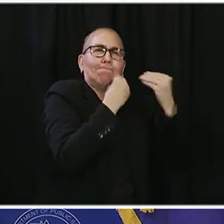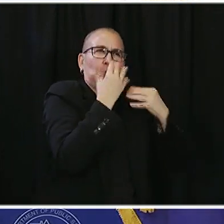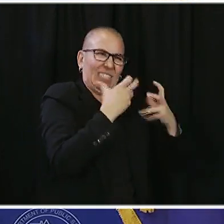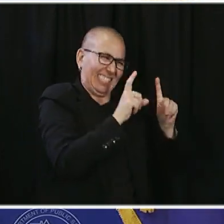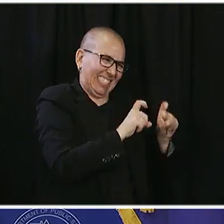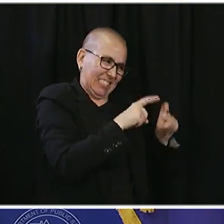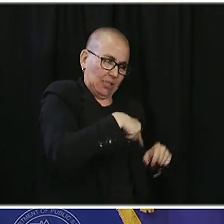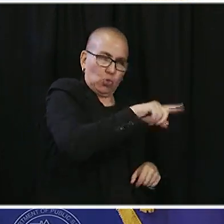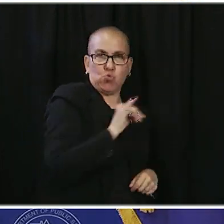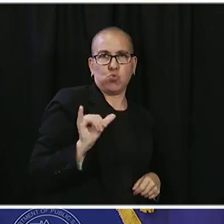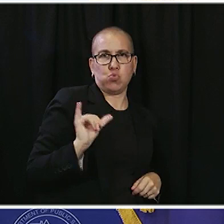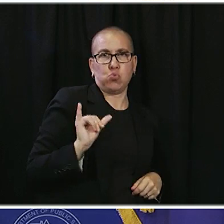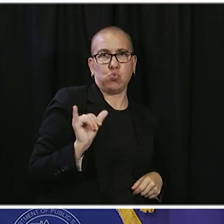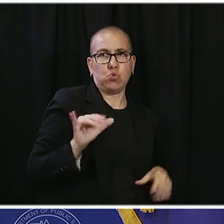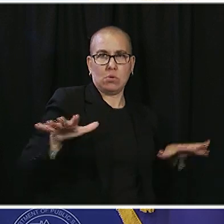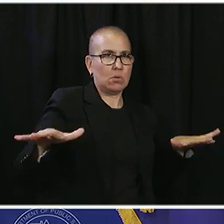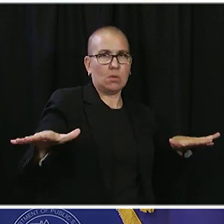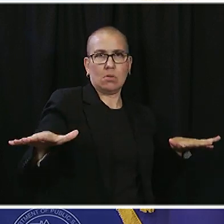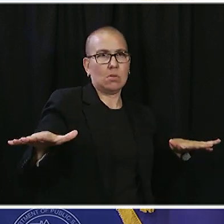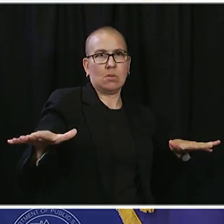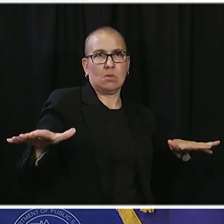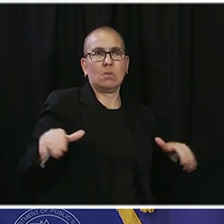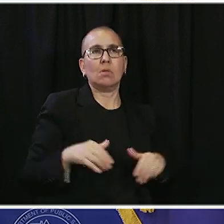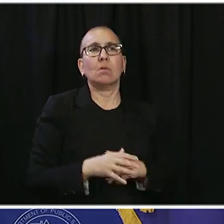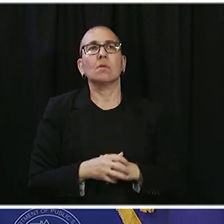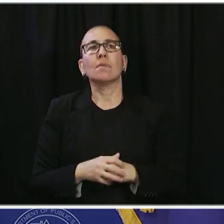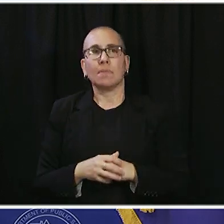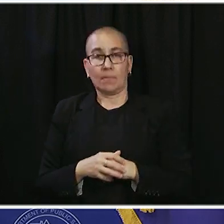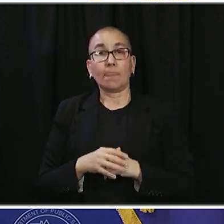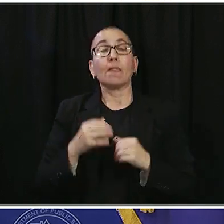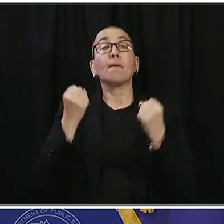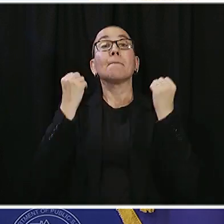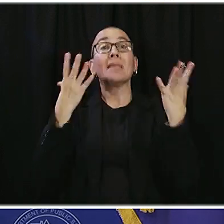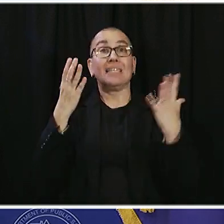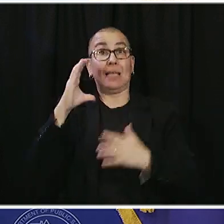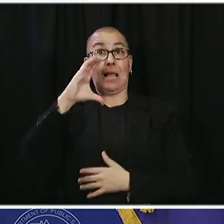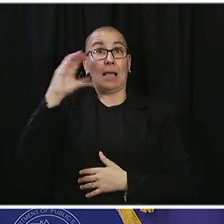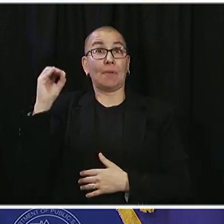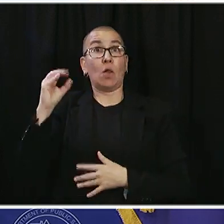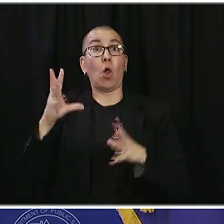WE KNOW THAT A LOT OF THE EMPLOYERS ARE INTERESTED IN SETTING UP TESTING PROGRAMS FOR THEIR WORKERS.